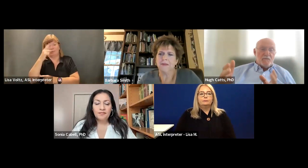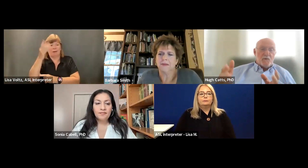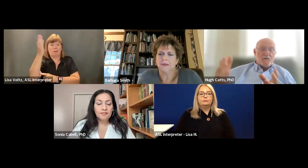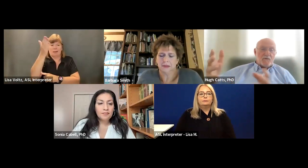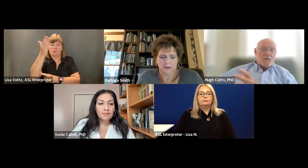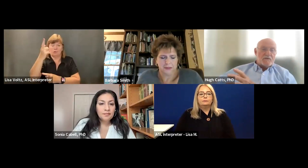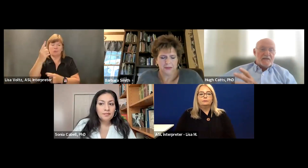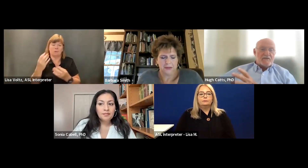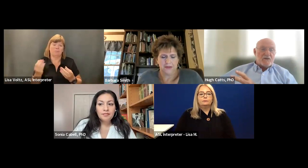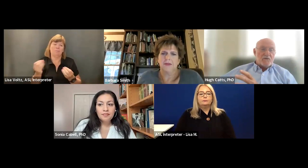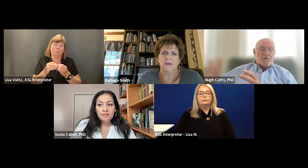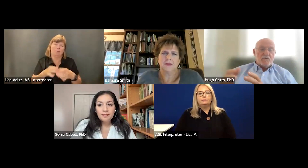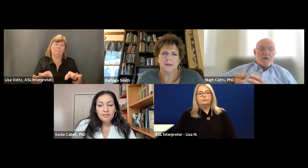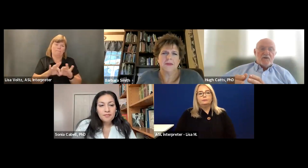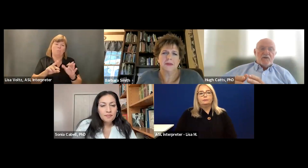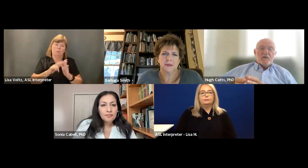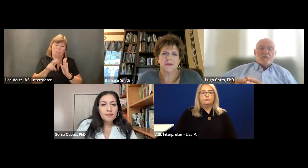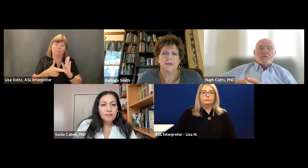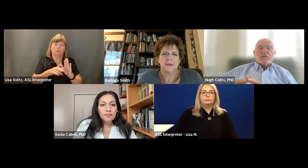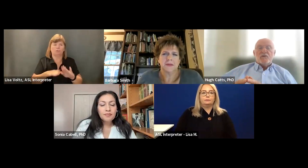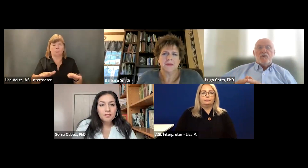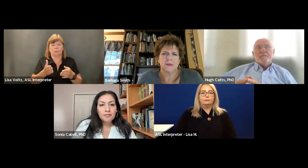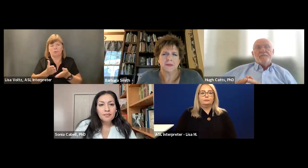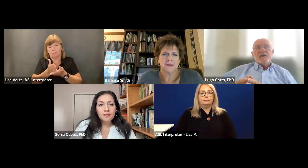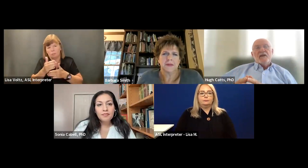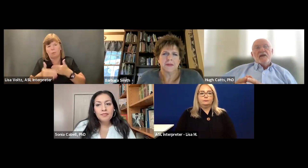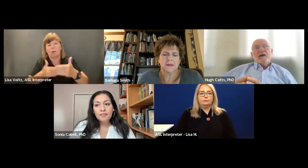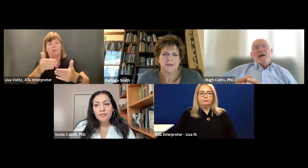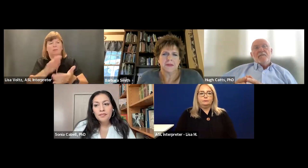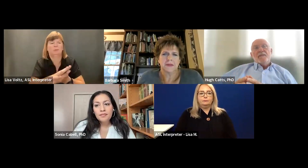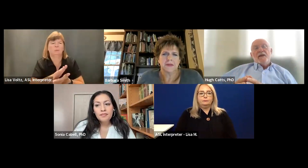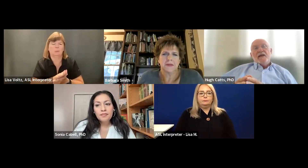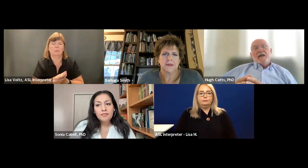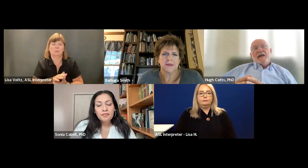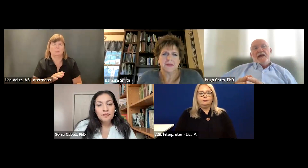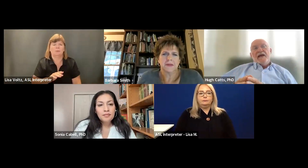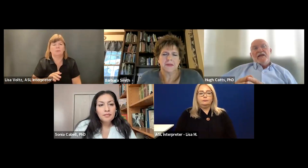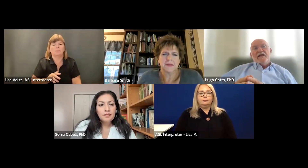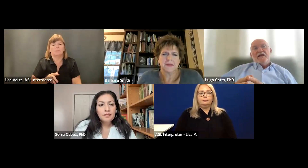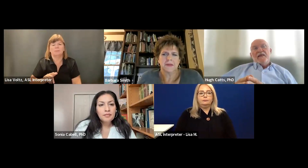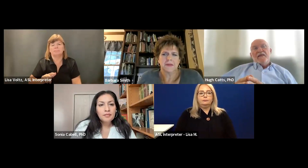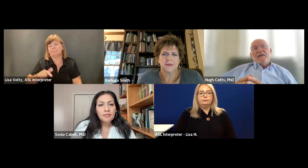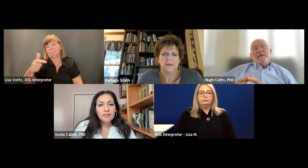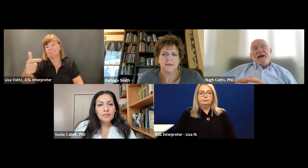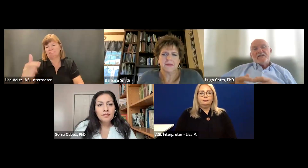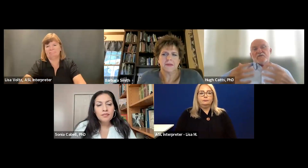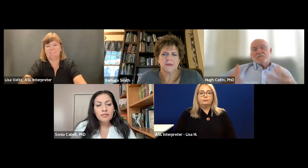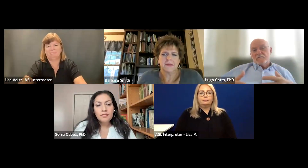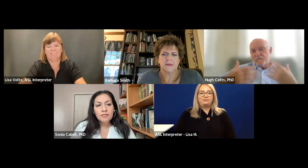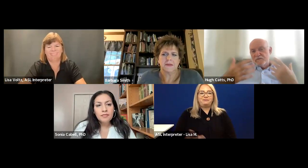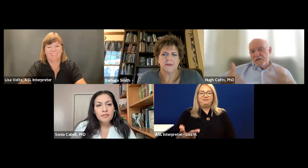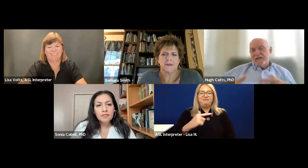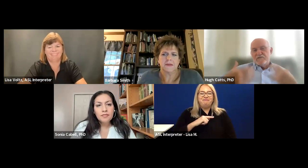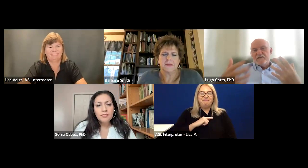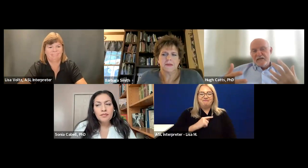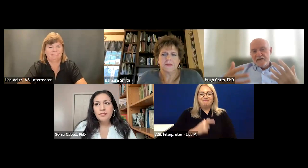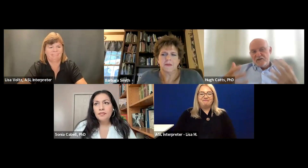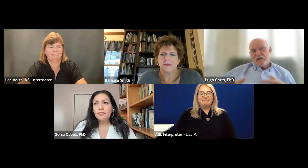more important role as kids go through through school um and that's the literacy instruction